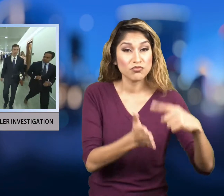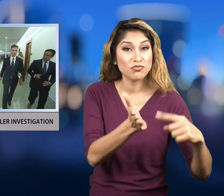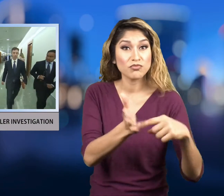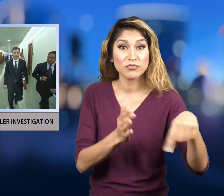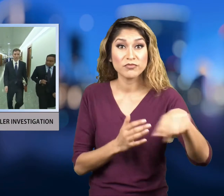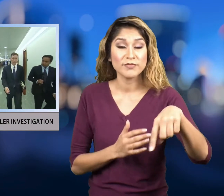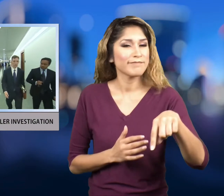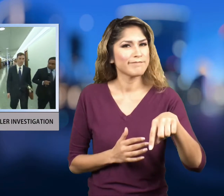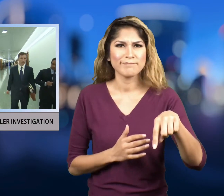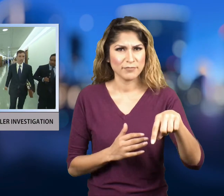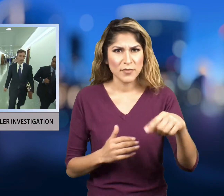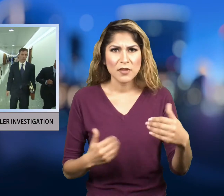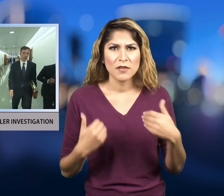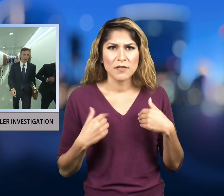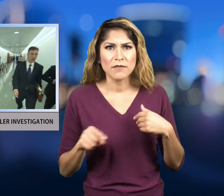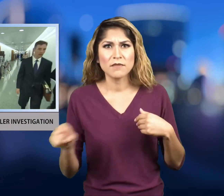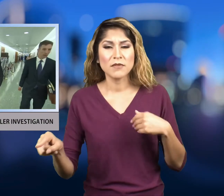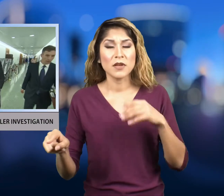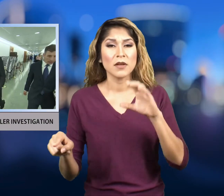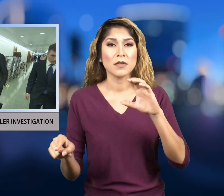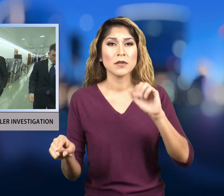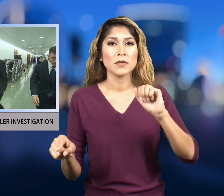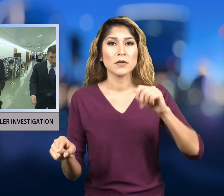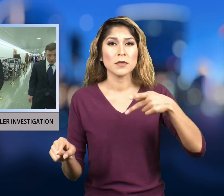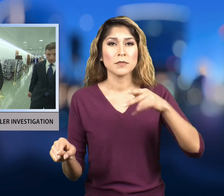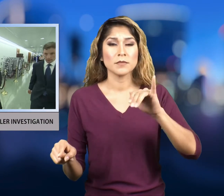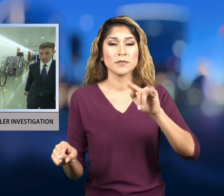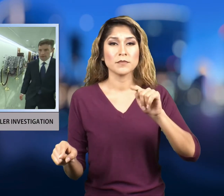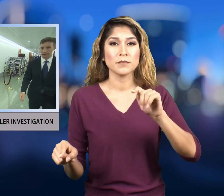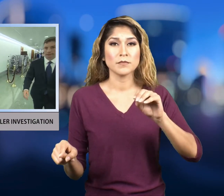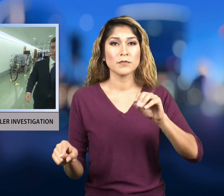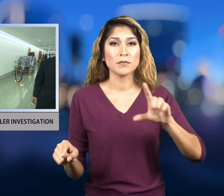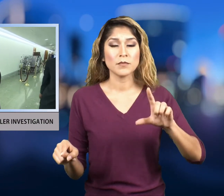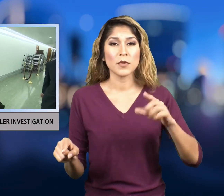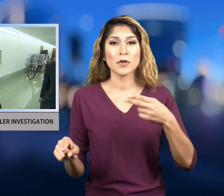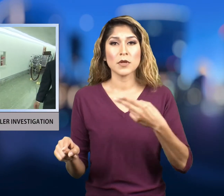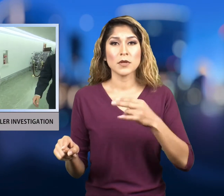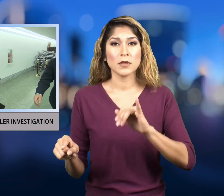three committees on Capitol Hill